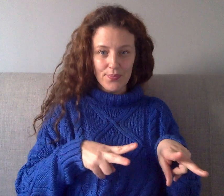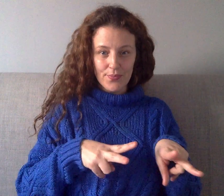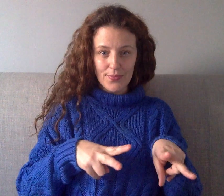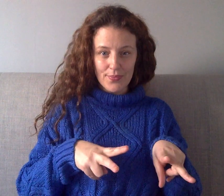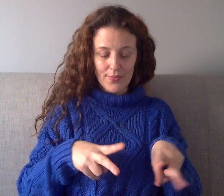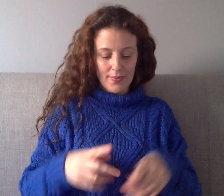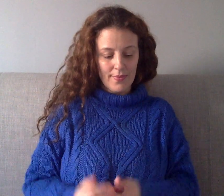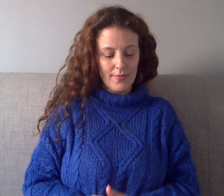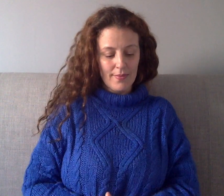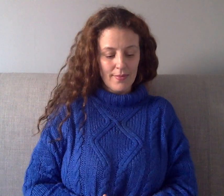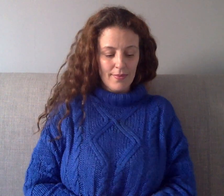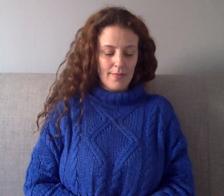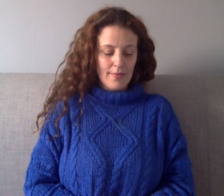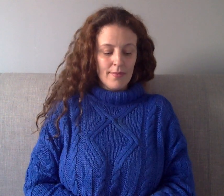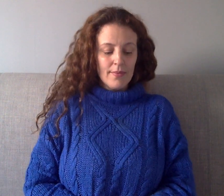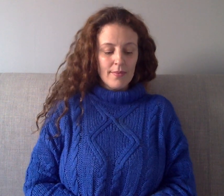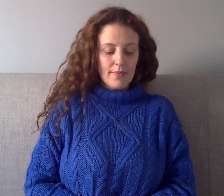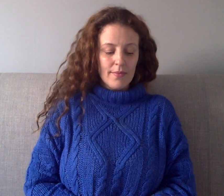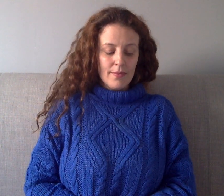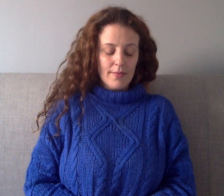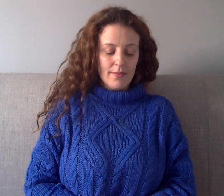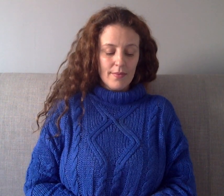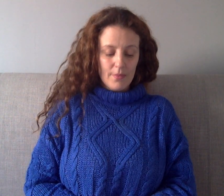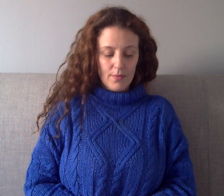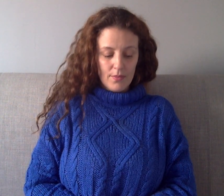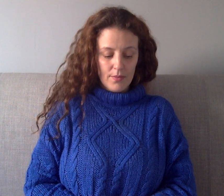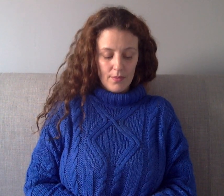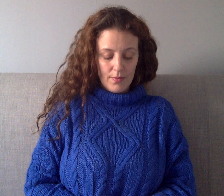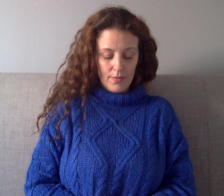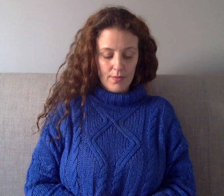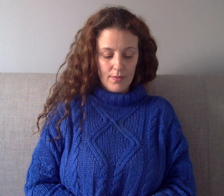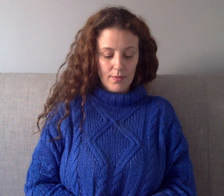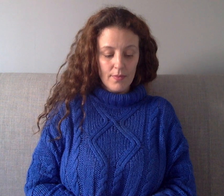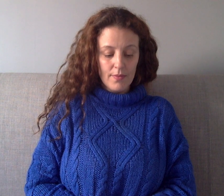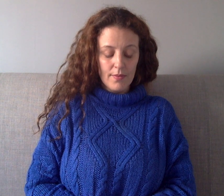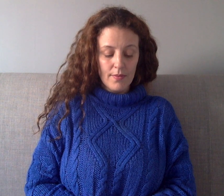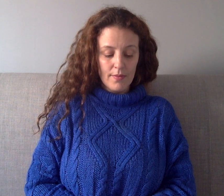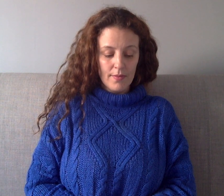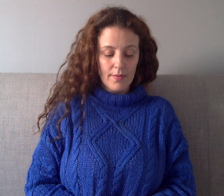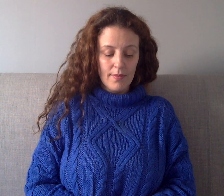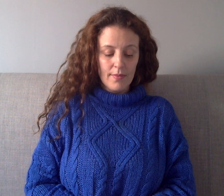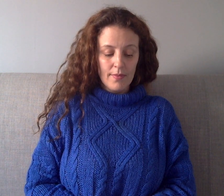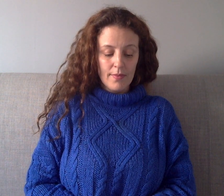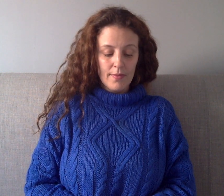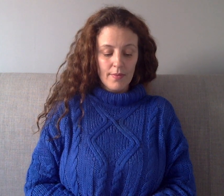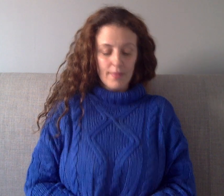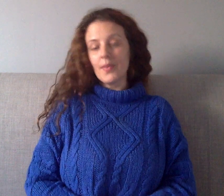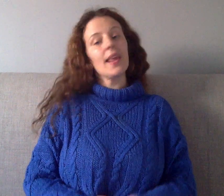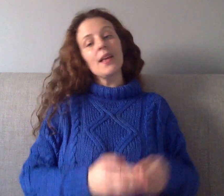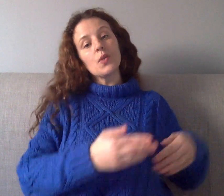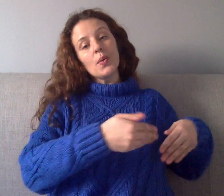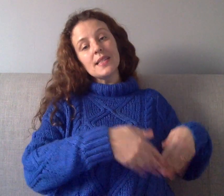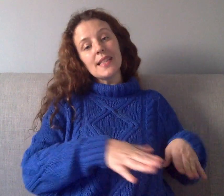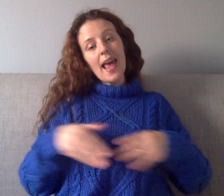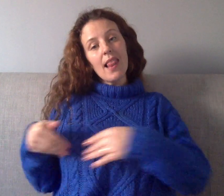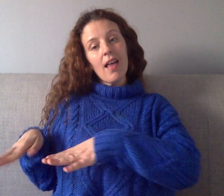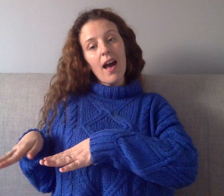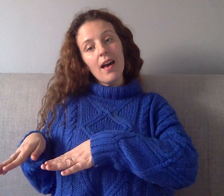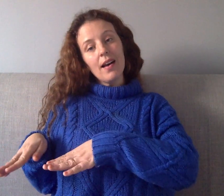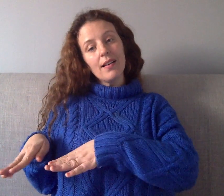SAILOR